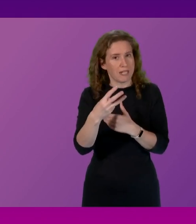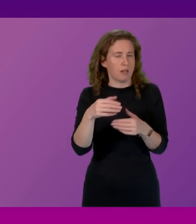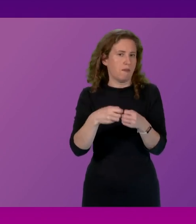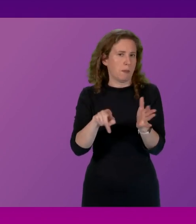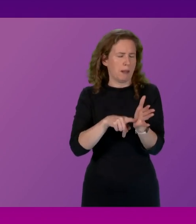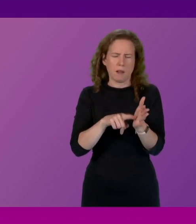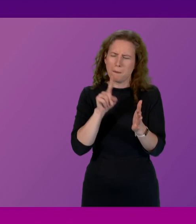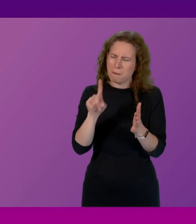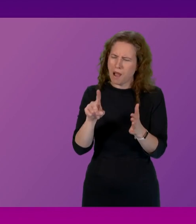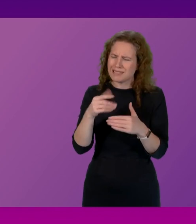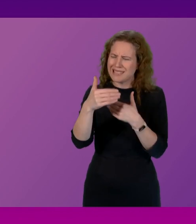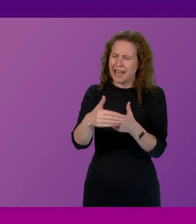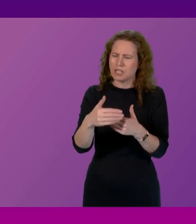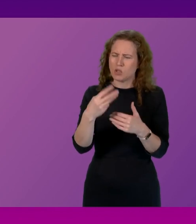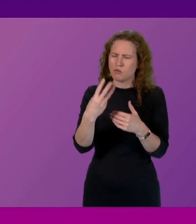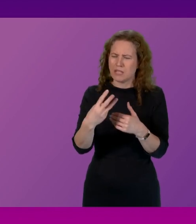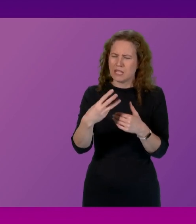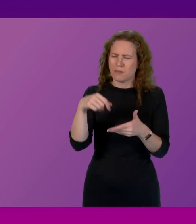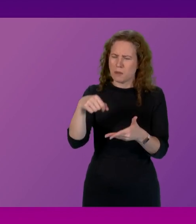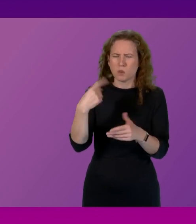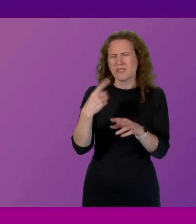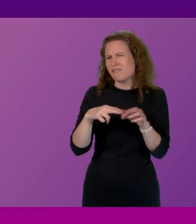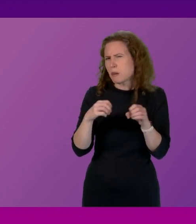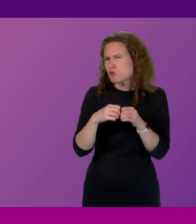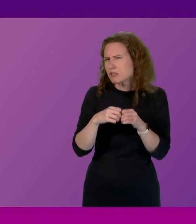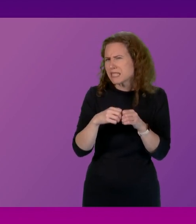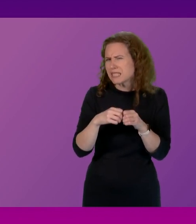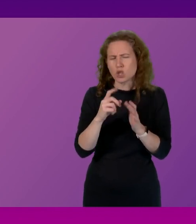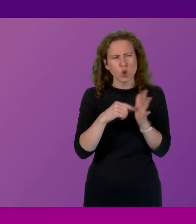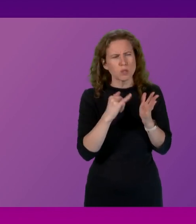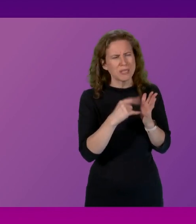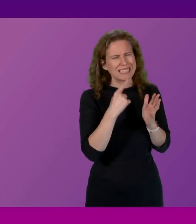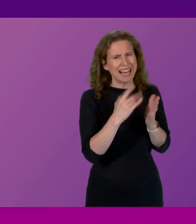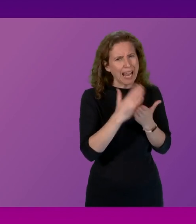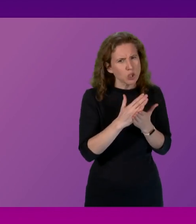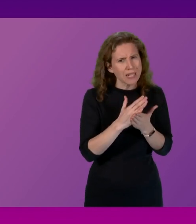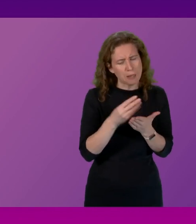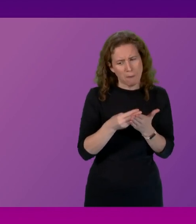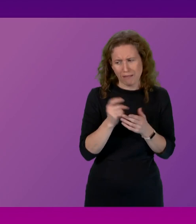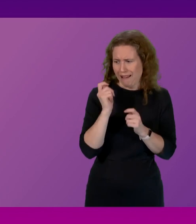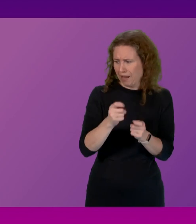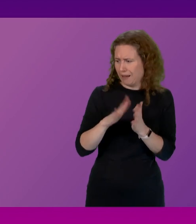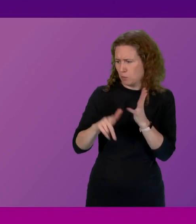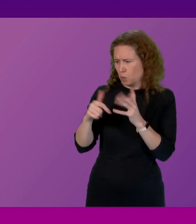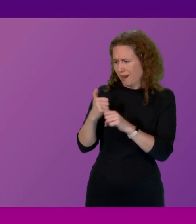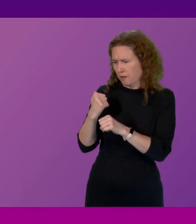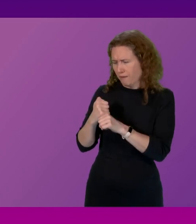Stage 3 of the budget was in February and, as John Swinney admitted to me in his apology, the money was allocated by the UK Government much later.